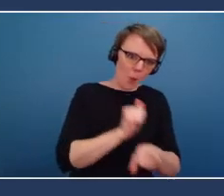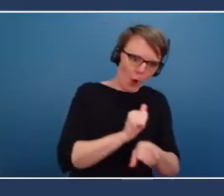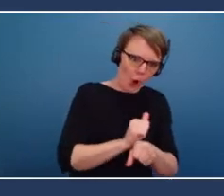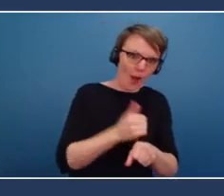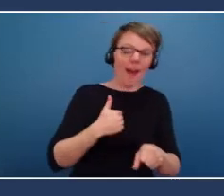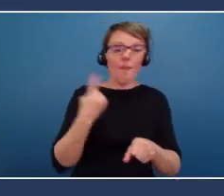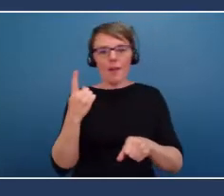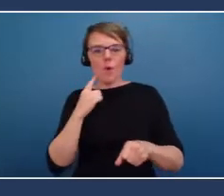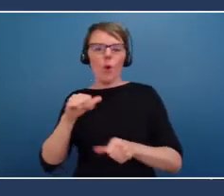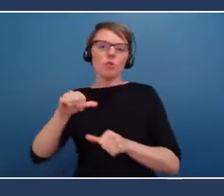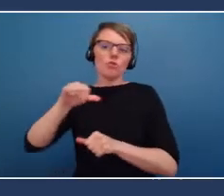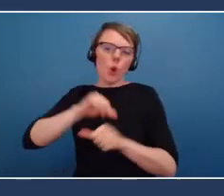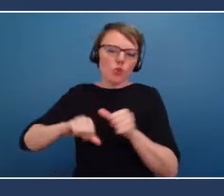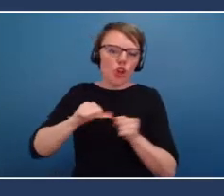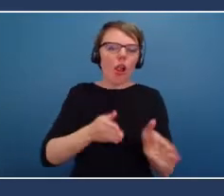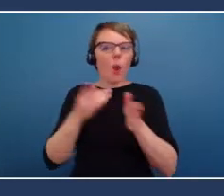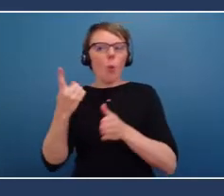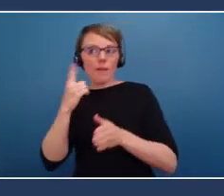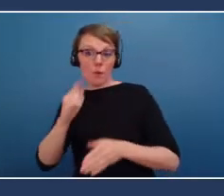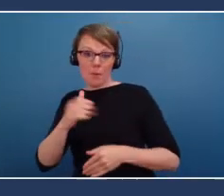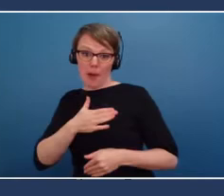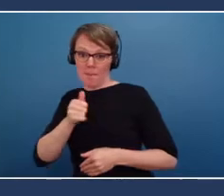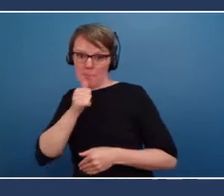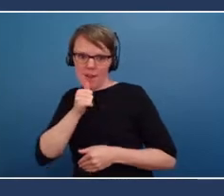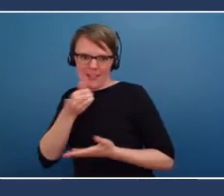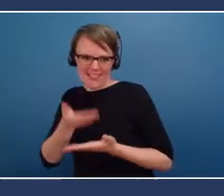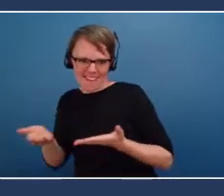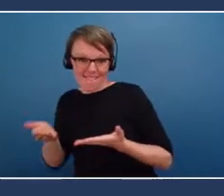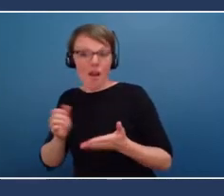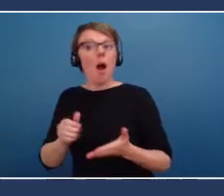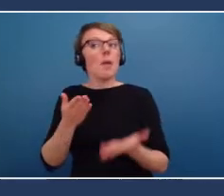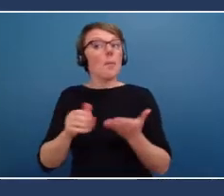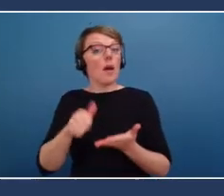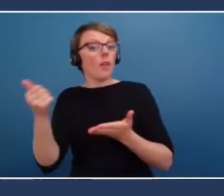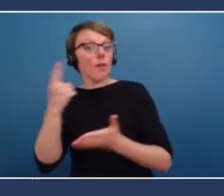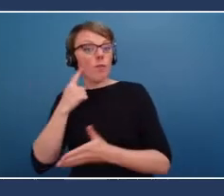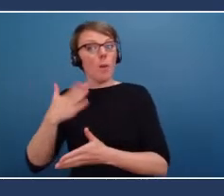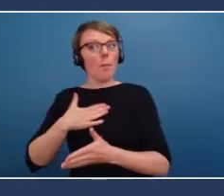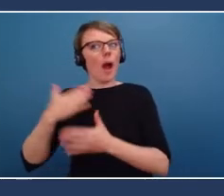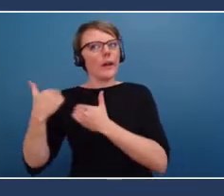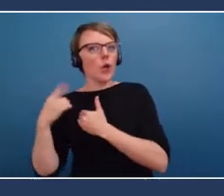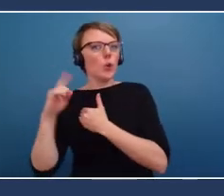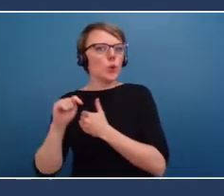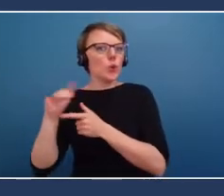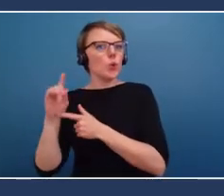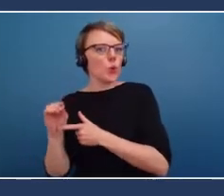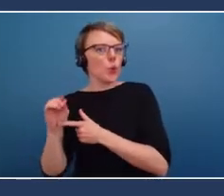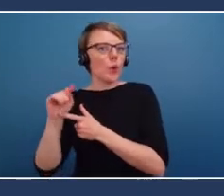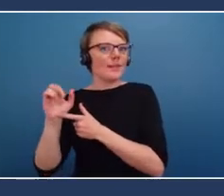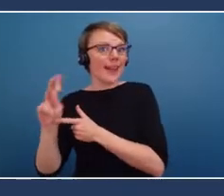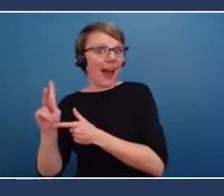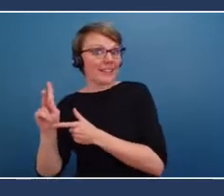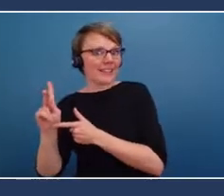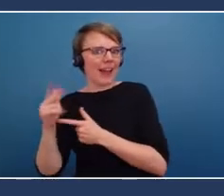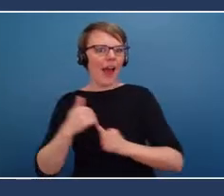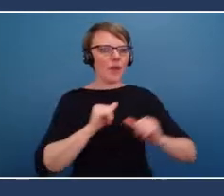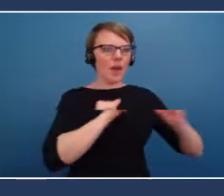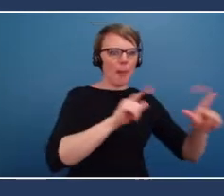And then maybe another one for my tasks. Having multiple desktops allows you to hide the noise and really focus on what you’re trying